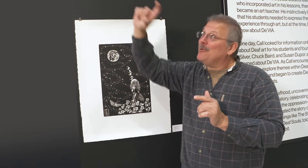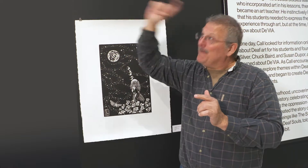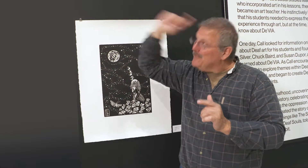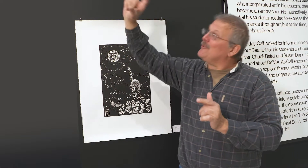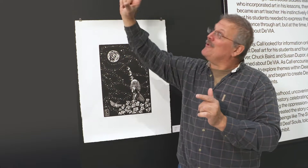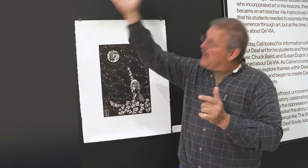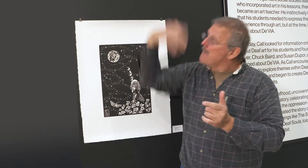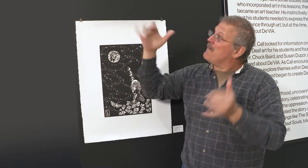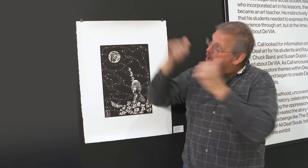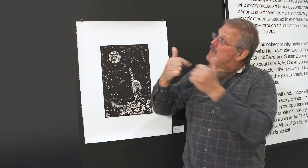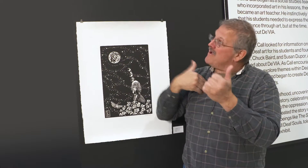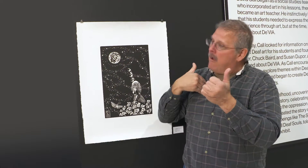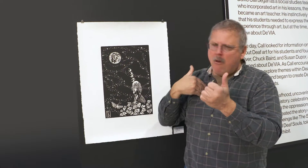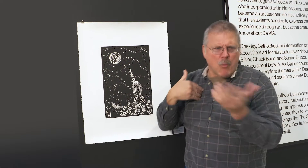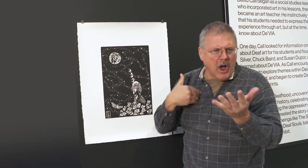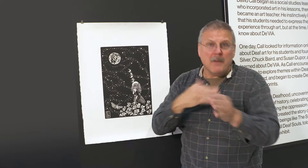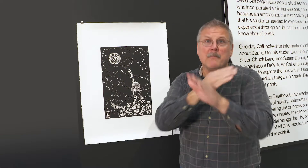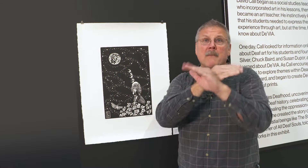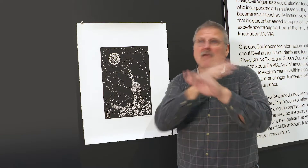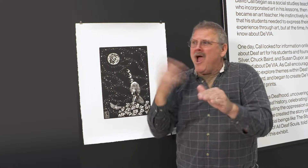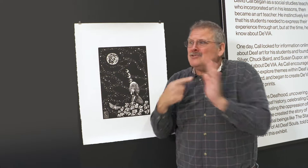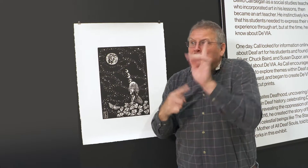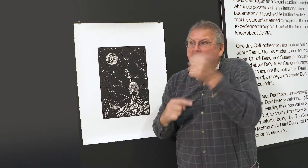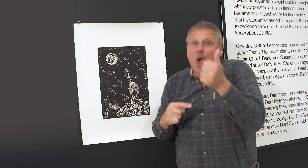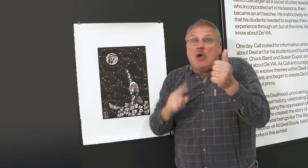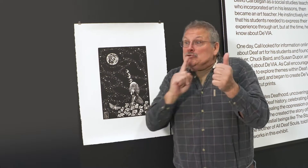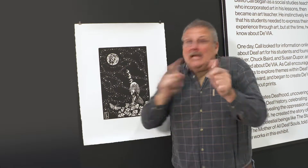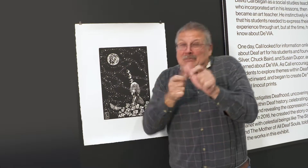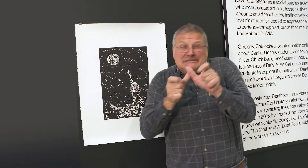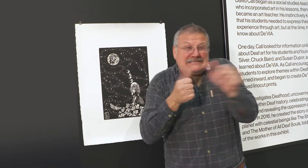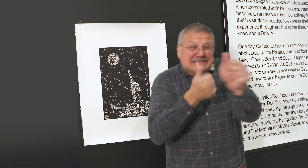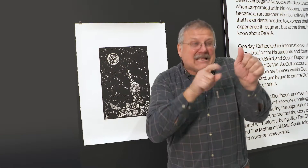Luna greeted the moon. The moth told Luna and the moon to follow it,